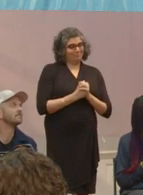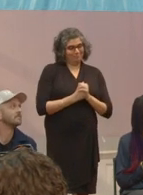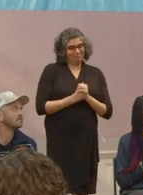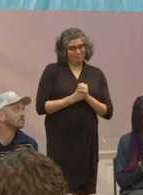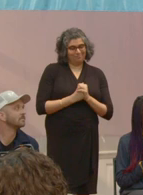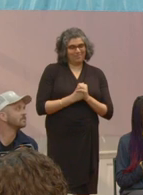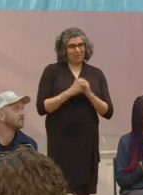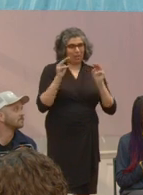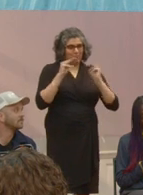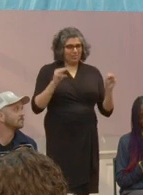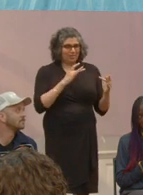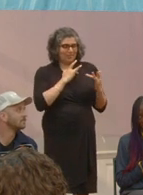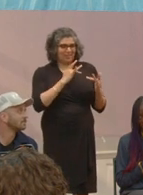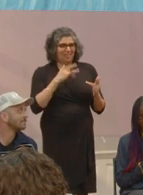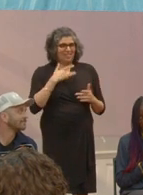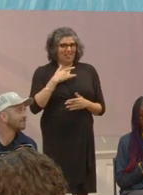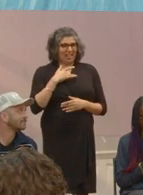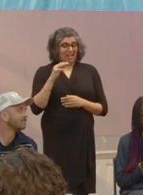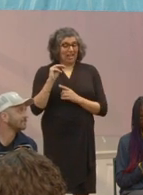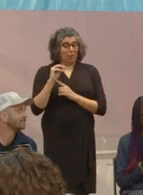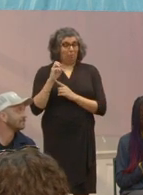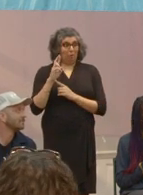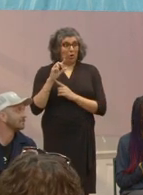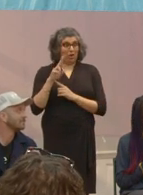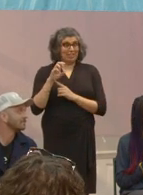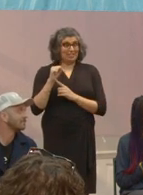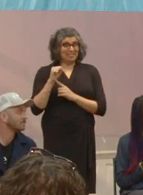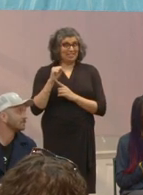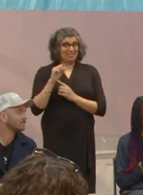museums kind of feel like morgues in a way hard for and